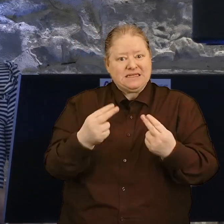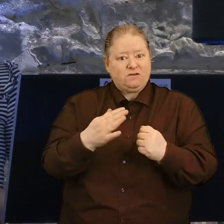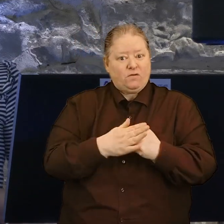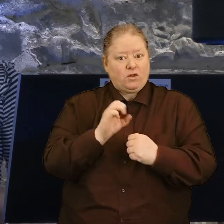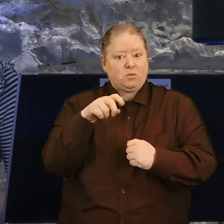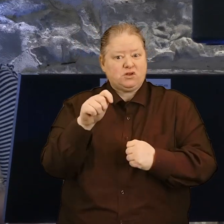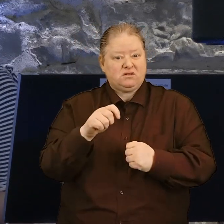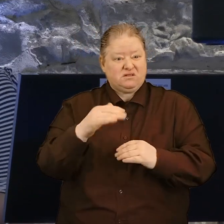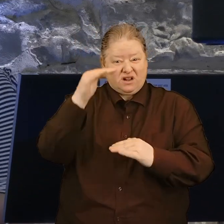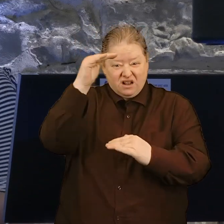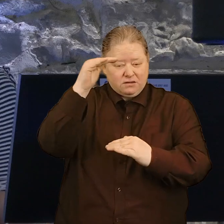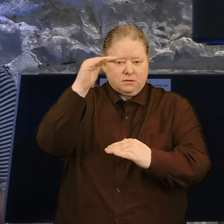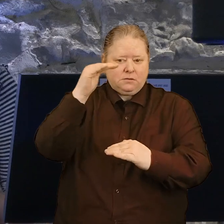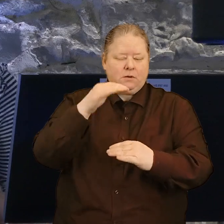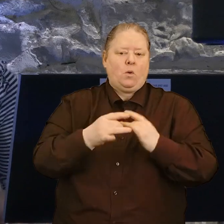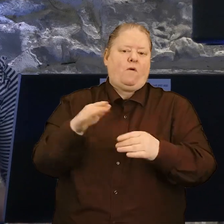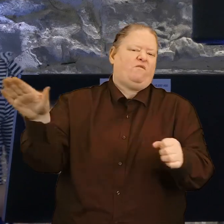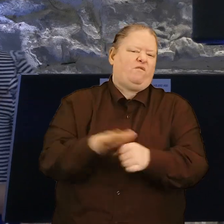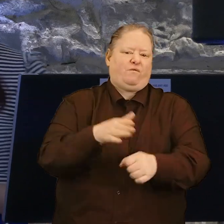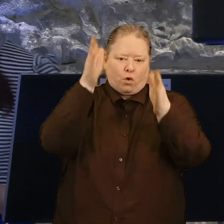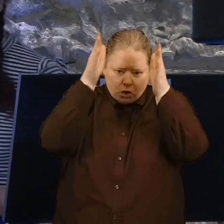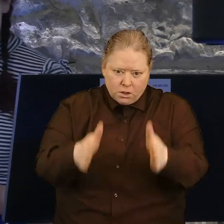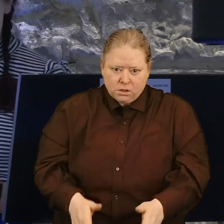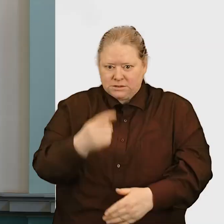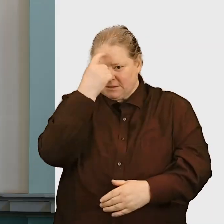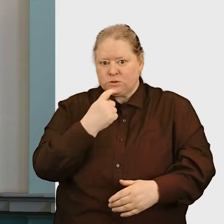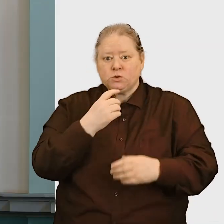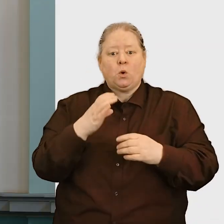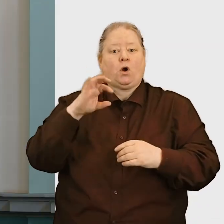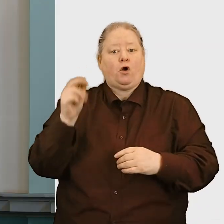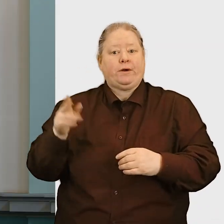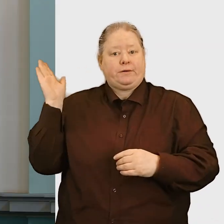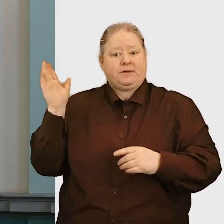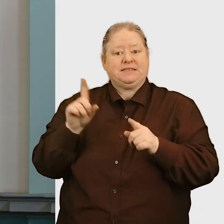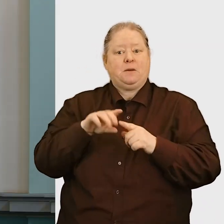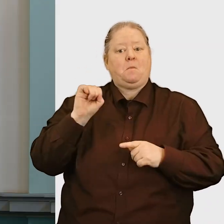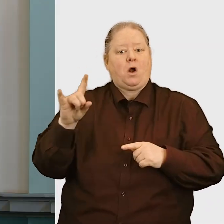So they went for another full length statue. So Corrigan, like Marsh, was a leading figure in the medical